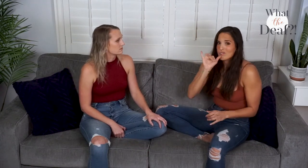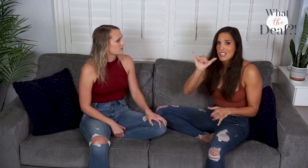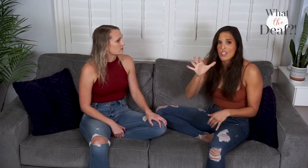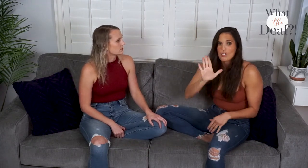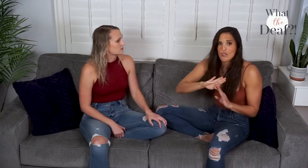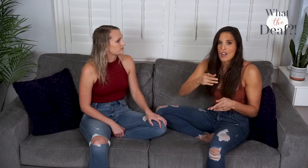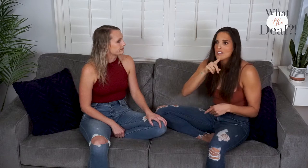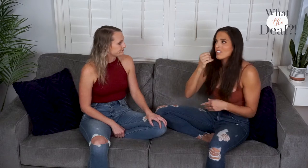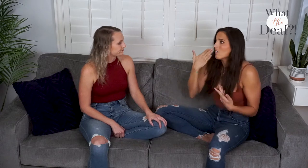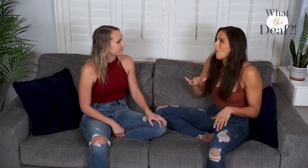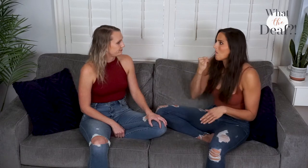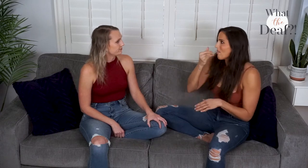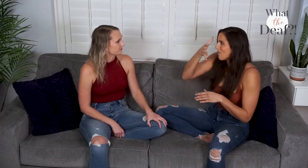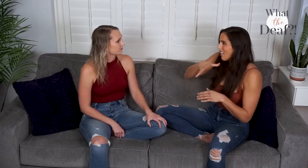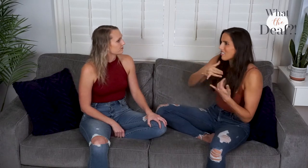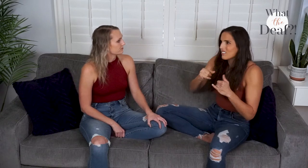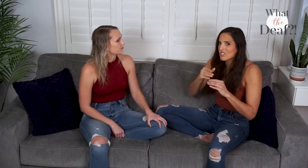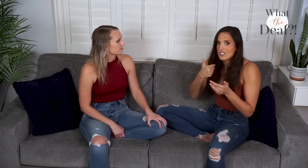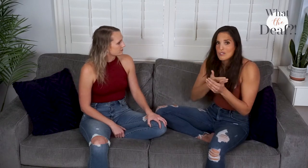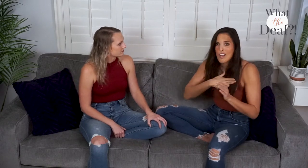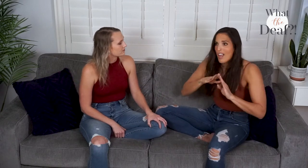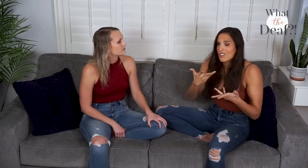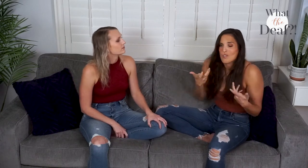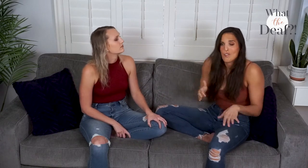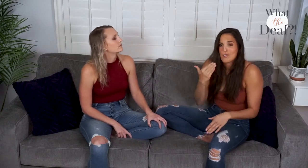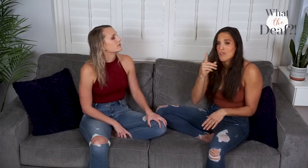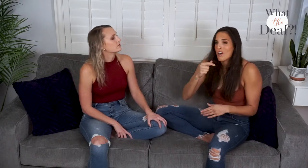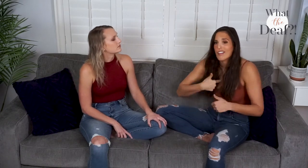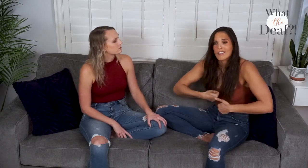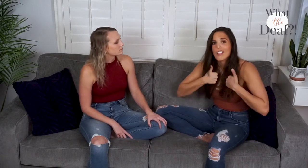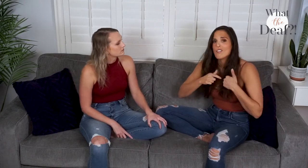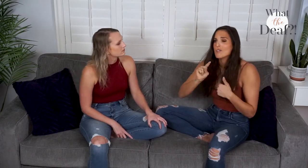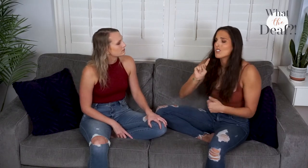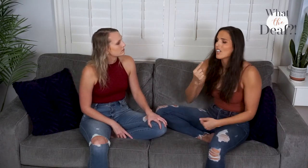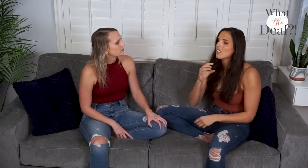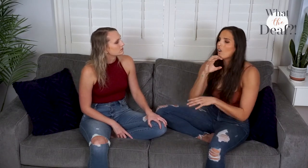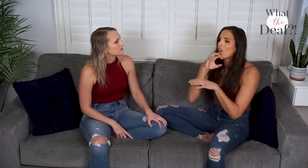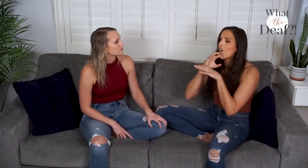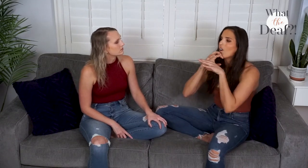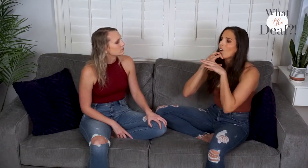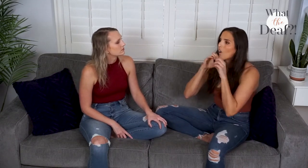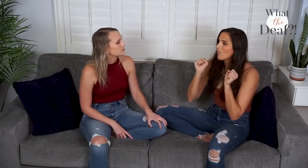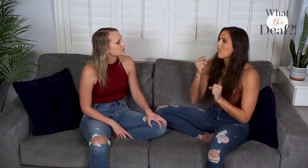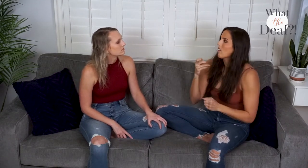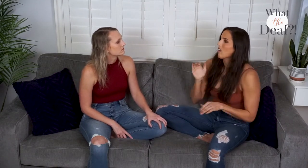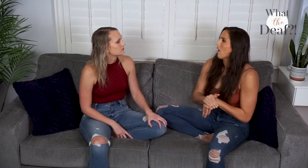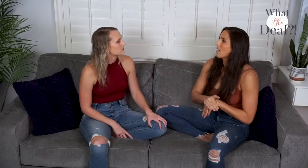“Mom and Dad, I’m staying at your house,” because I don’t know if the other man is still at my house. I don’t want him to know where I live. I was just over it.